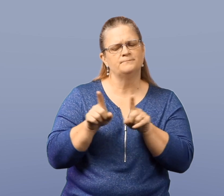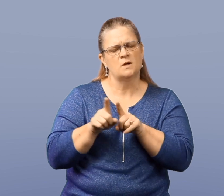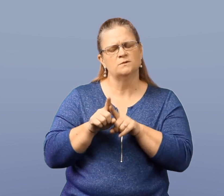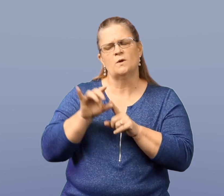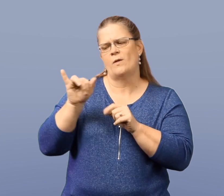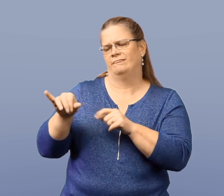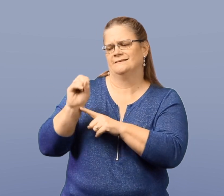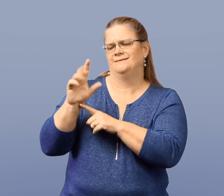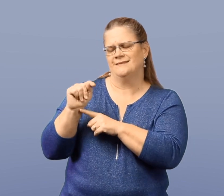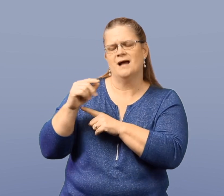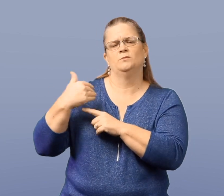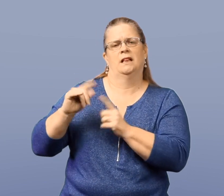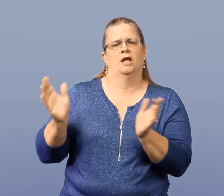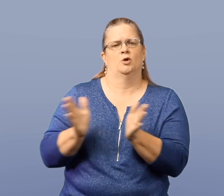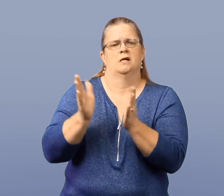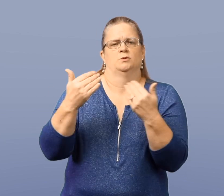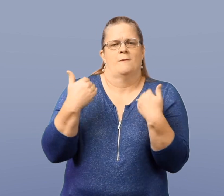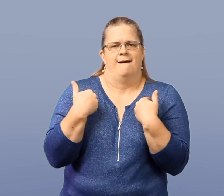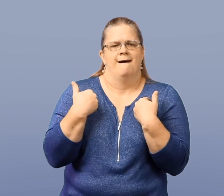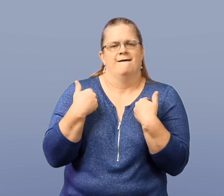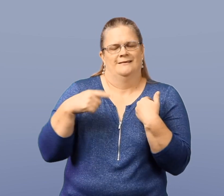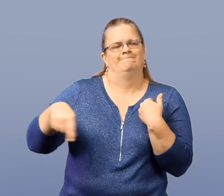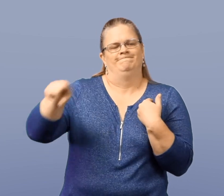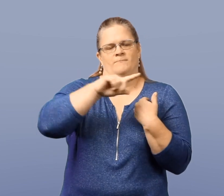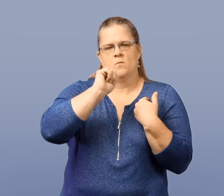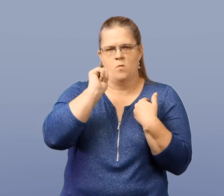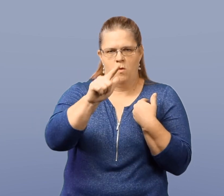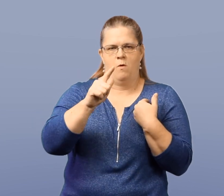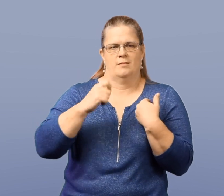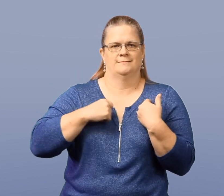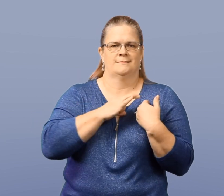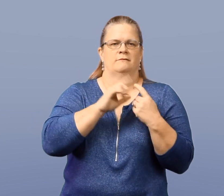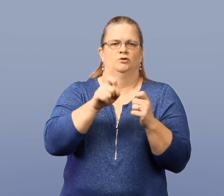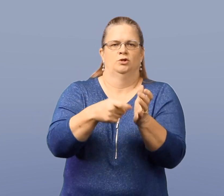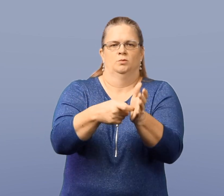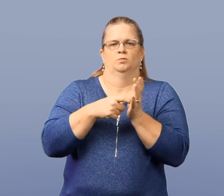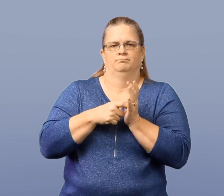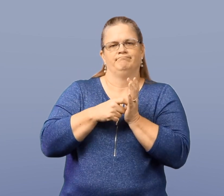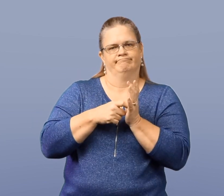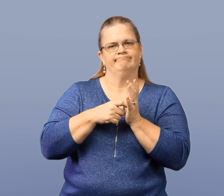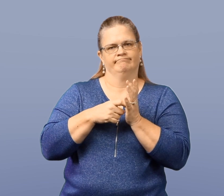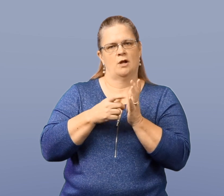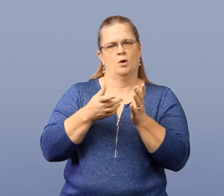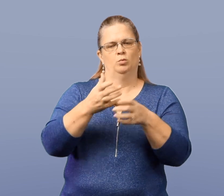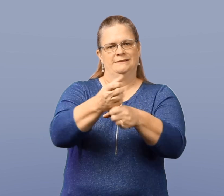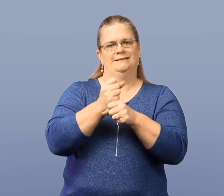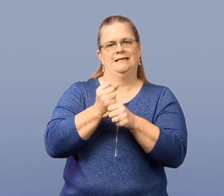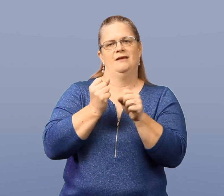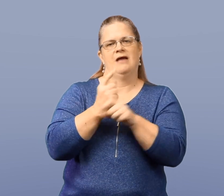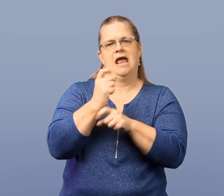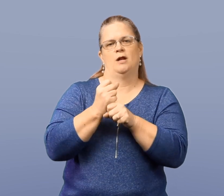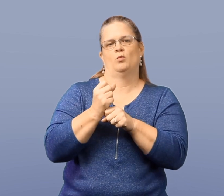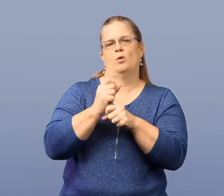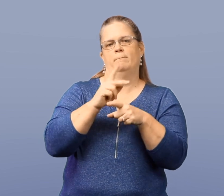Also, this act will encourage districts to have mandatory training for all staff;